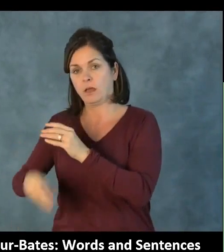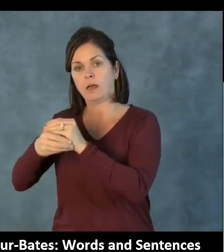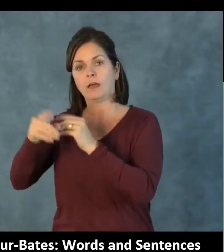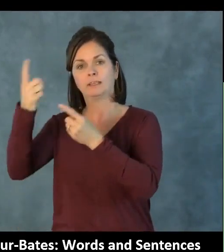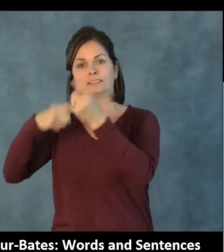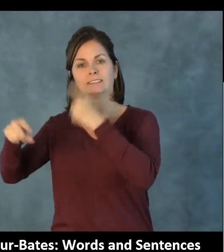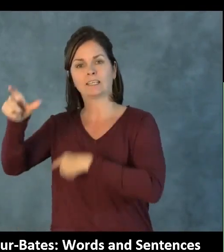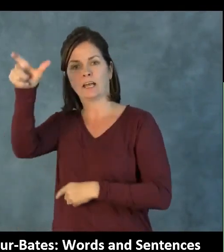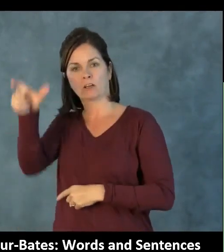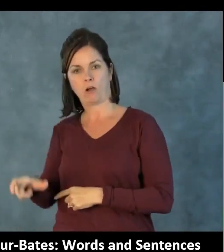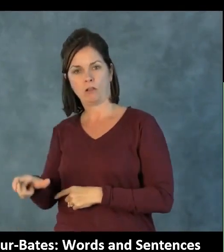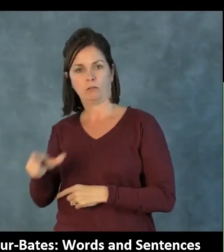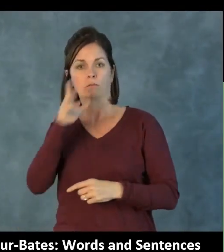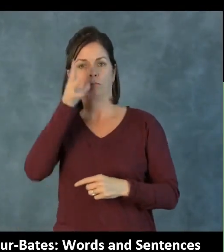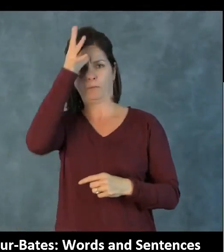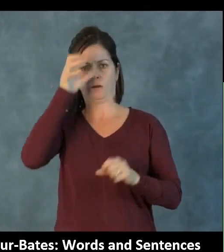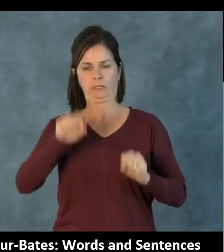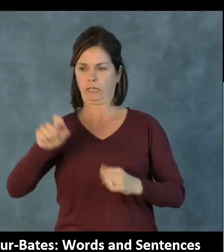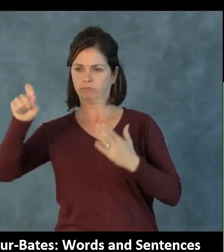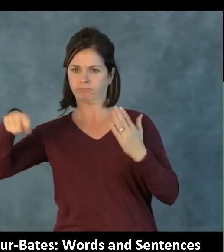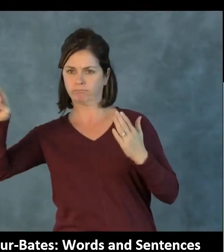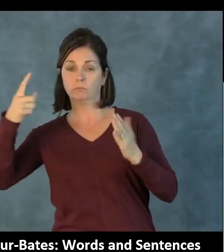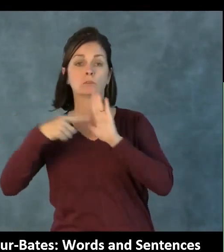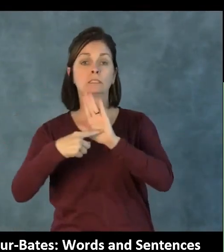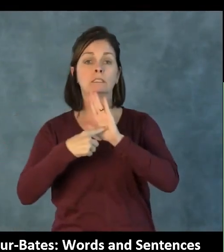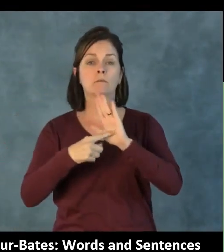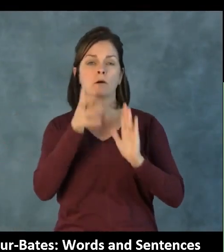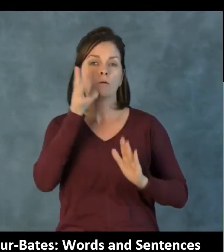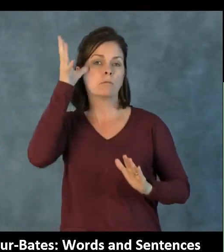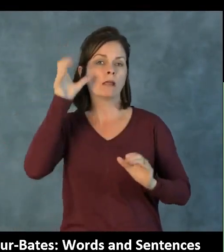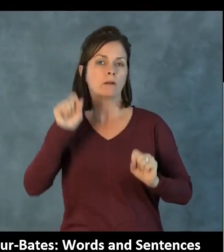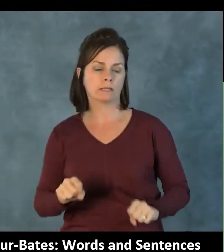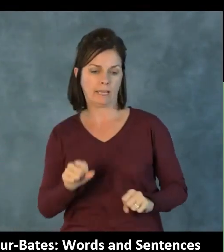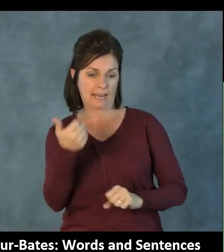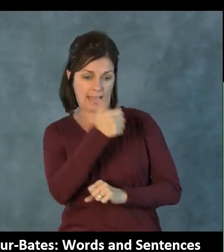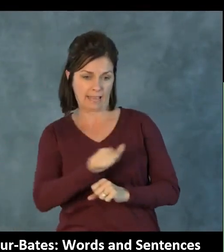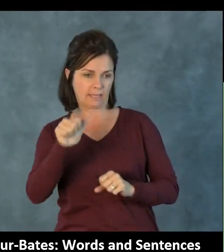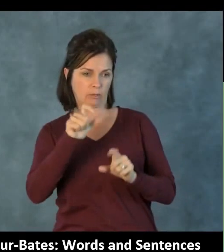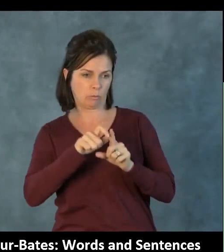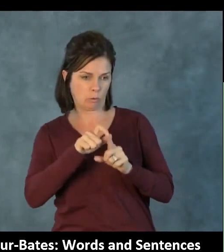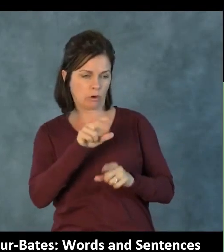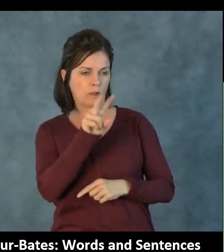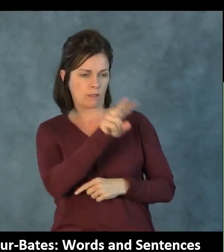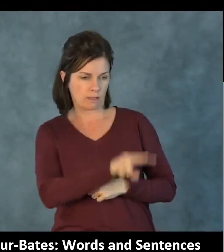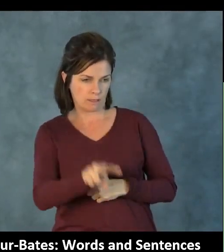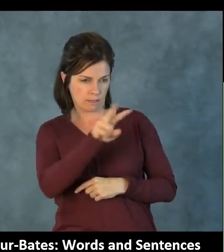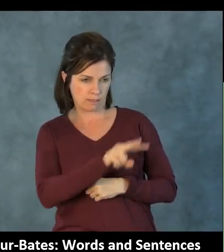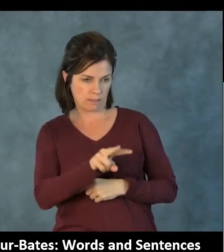Parents can for check each given word whether their child says the word, whether they sign